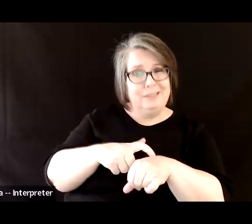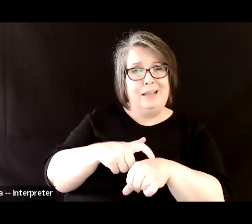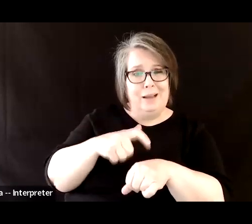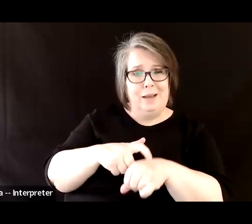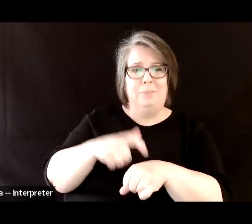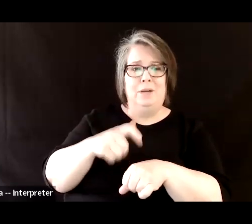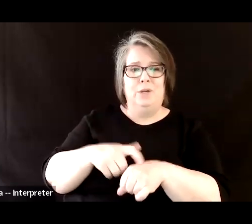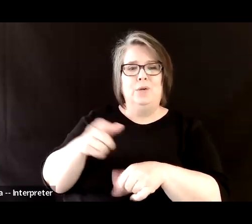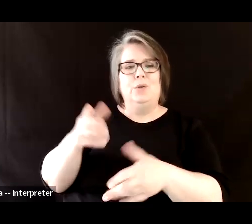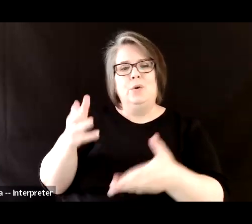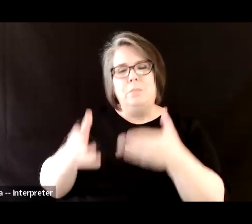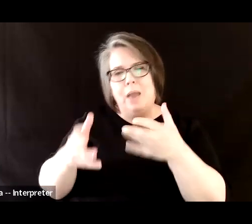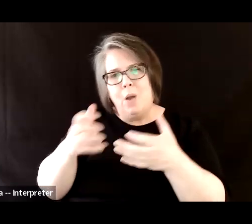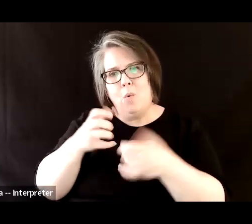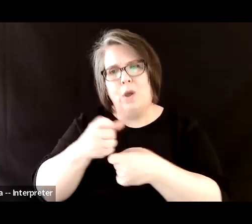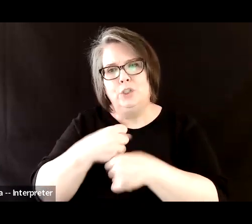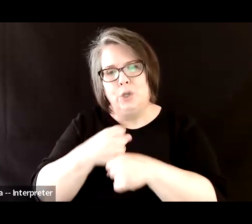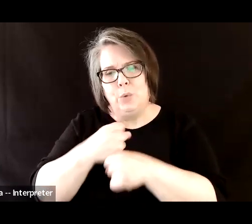You may want to generate your own captions and transcripts if